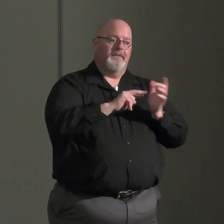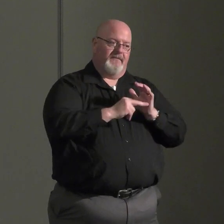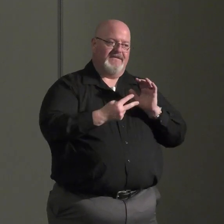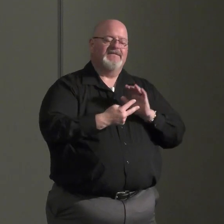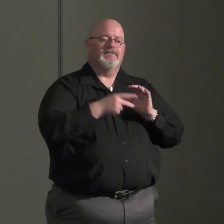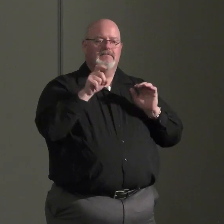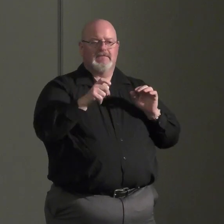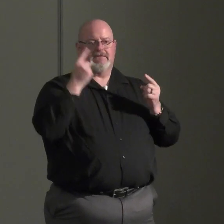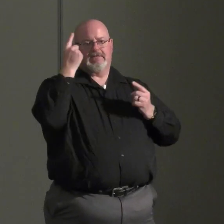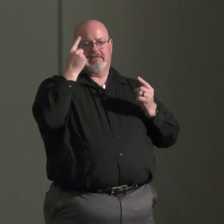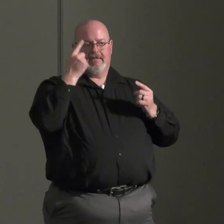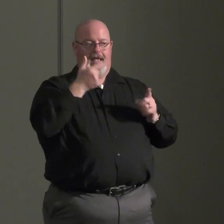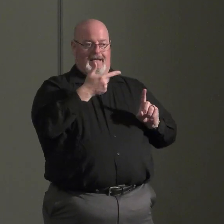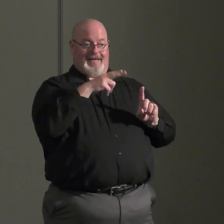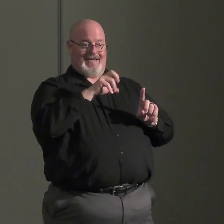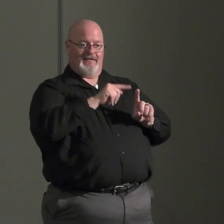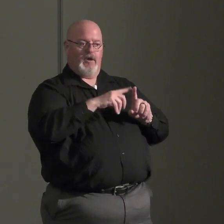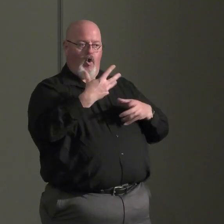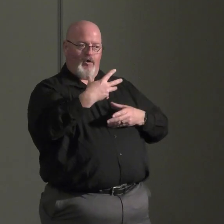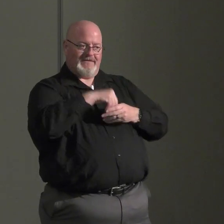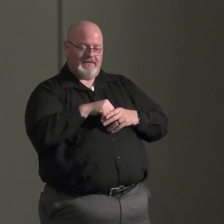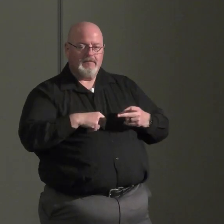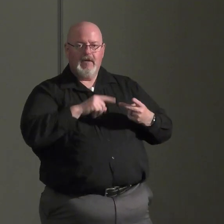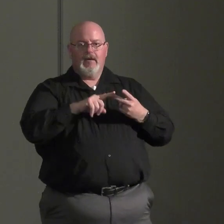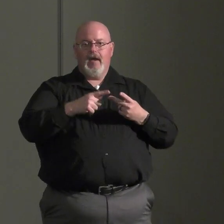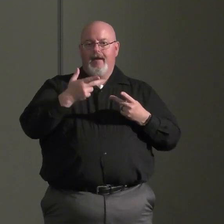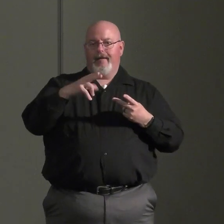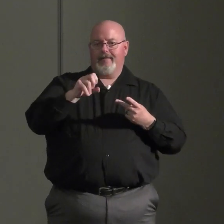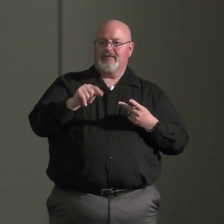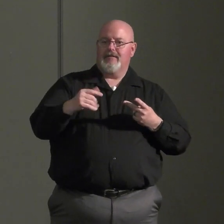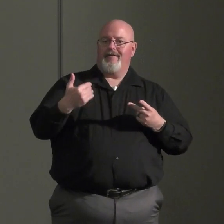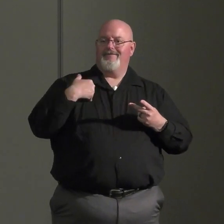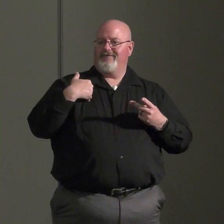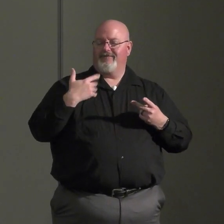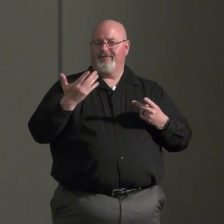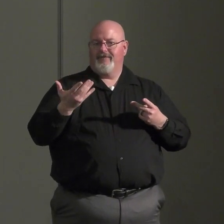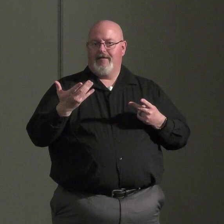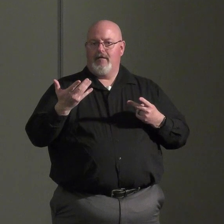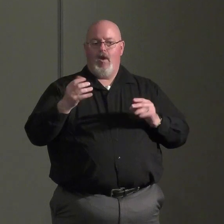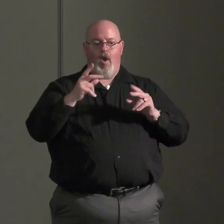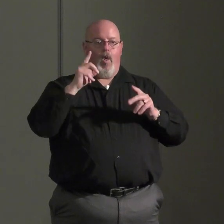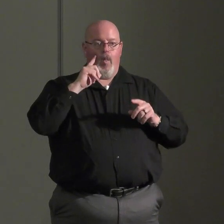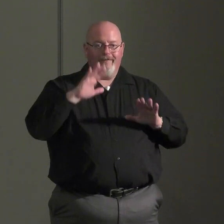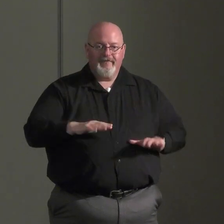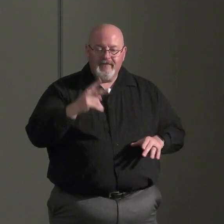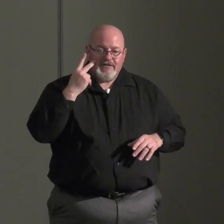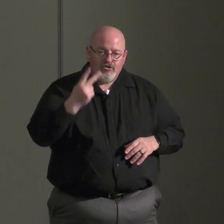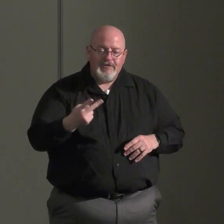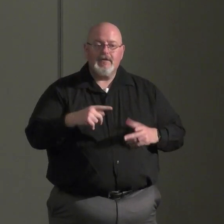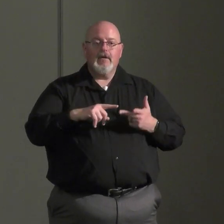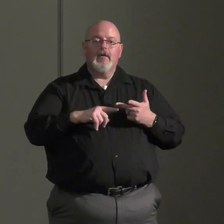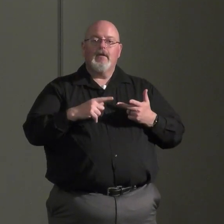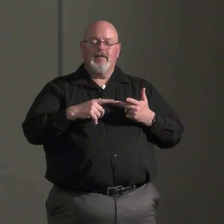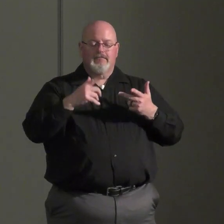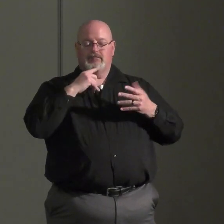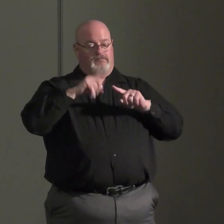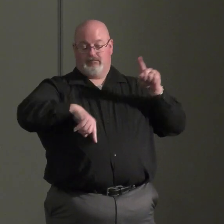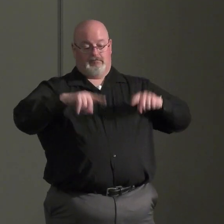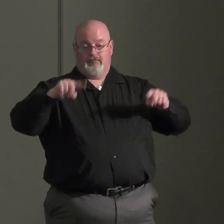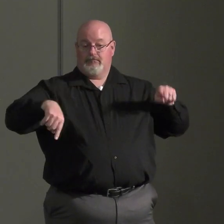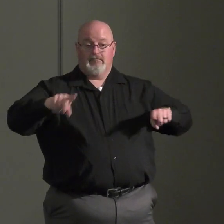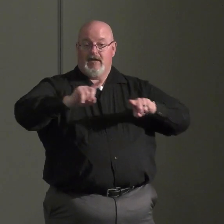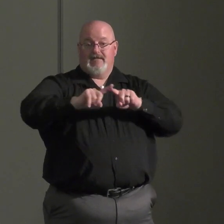think about the guests with Autism and no vision and a variety of different people.